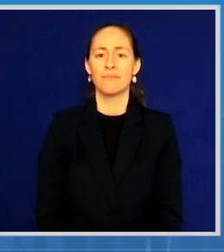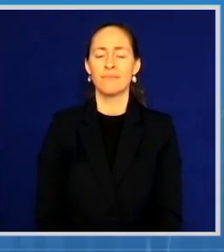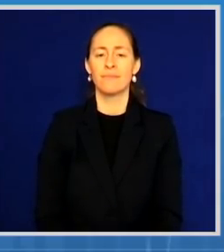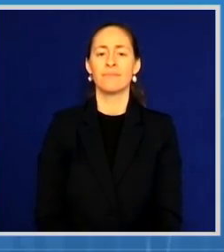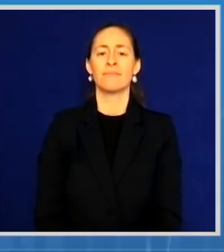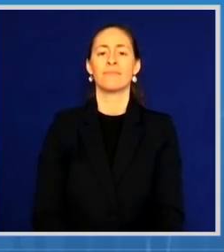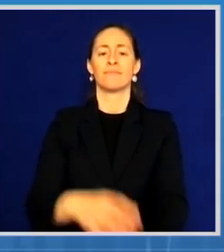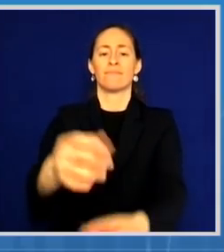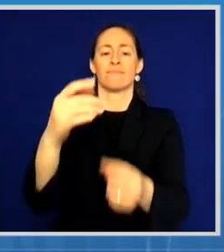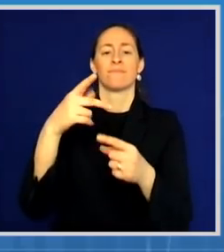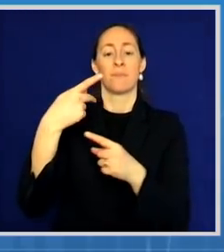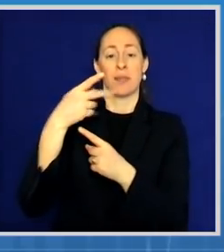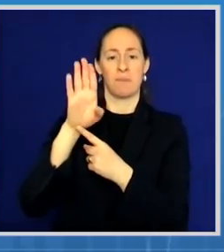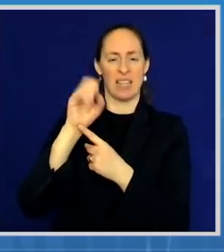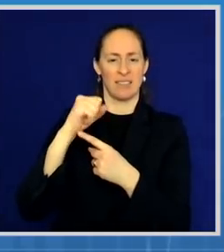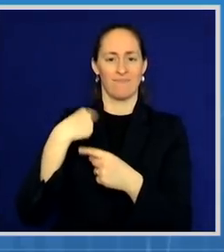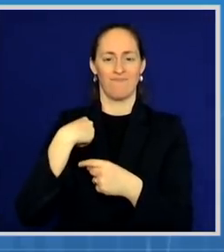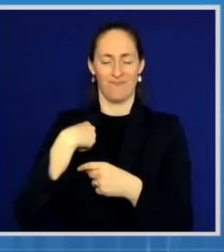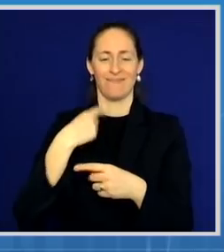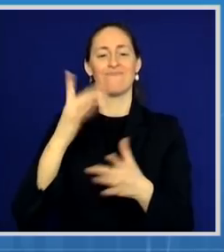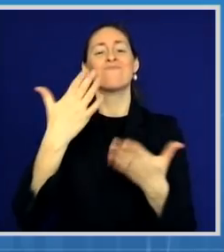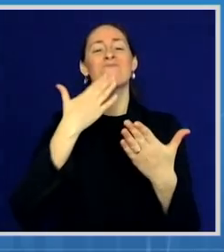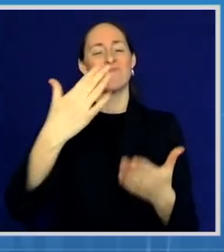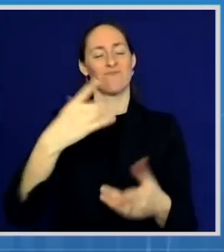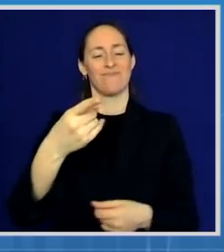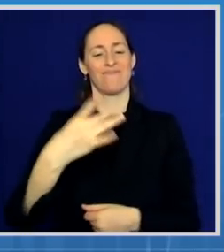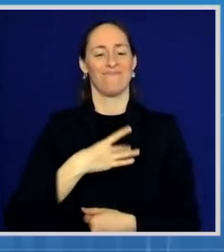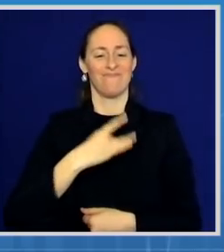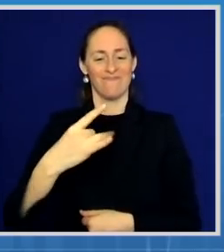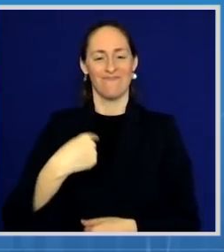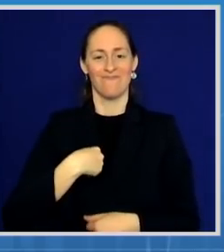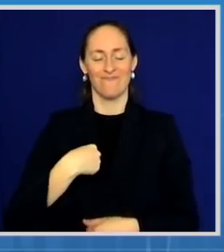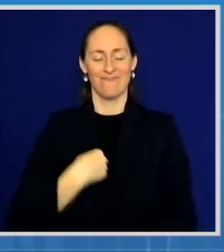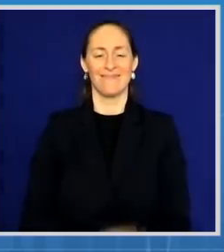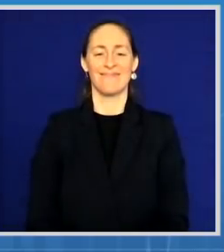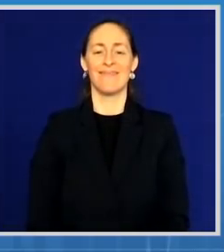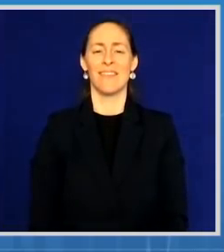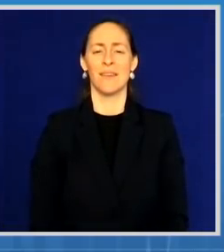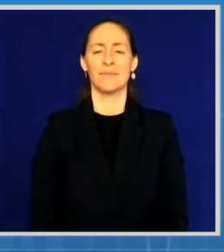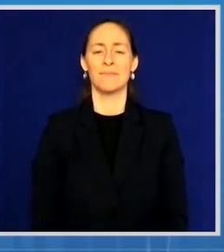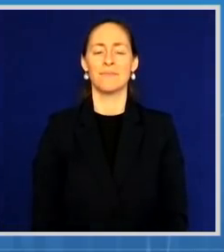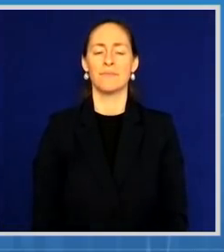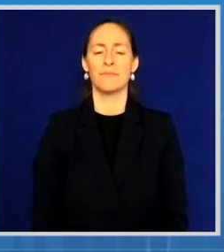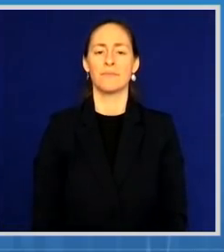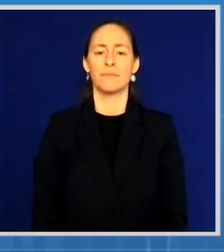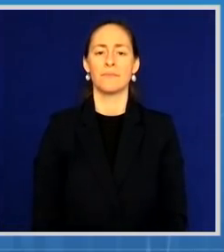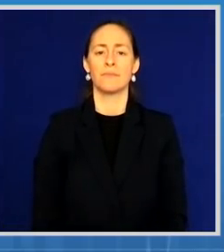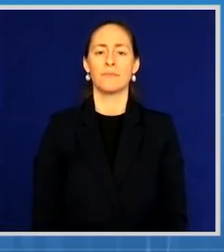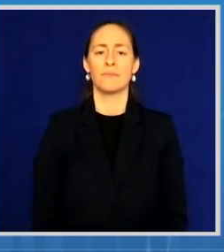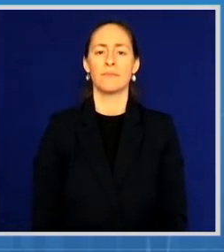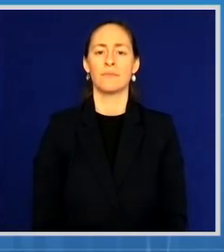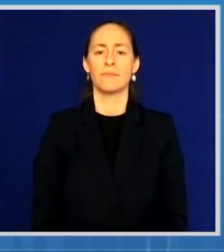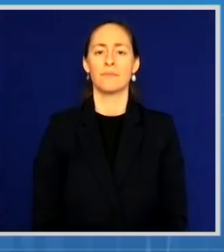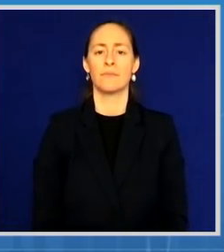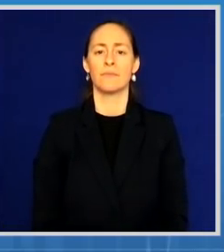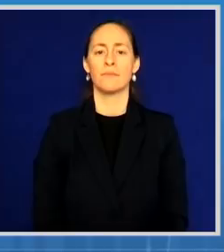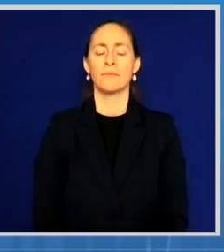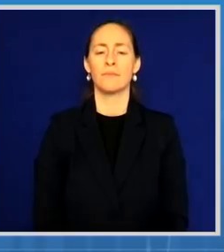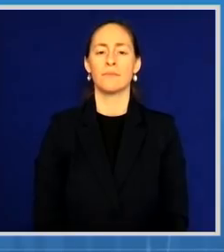The Press: Thanks so much for taking my question. I'm wondering about the dwindling demand for vaccines. We're seeing some of that according to local reporting